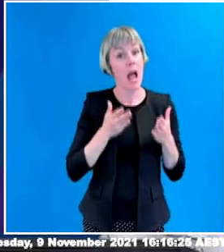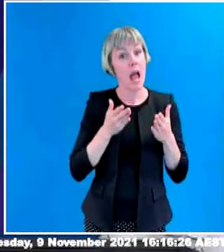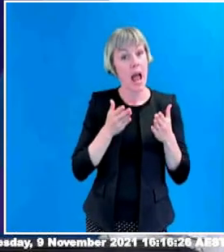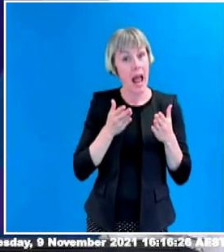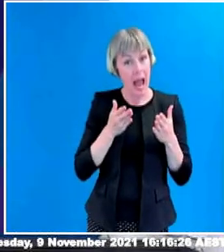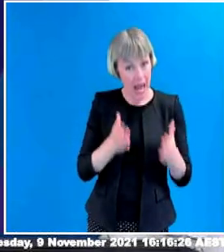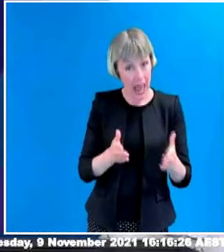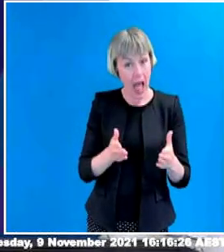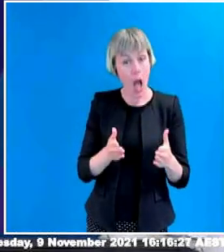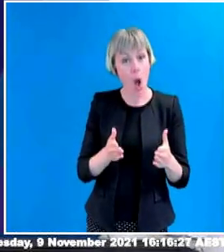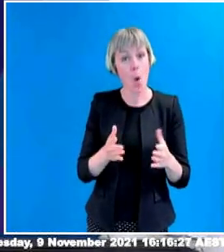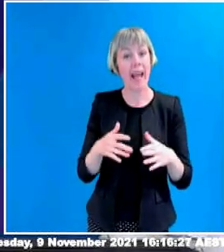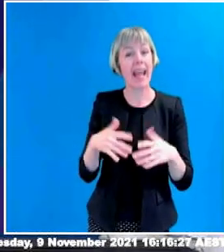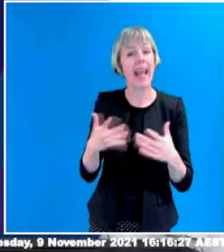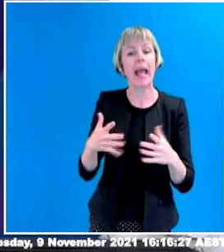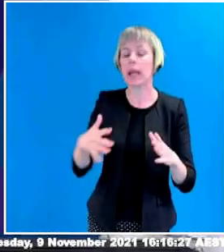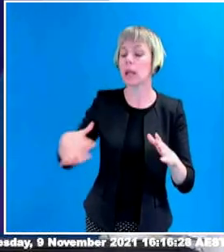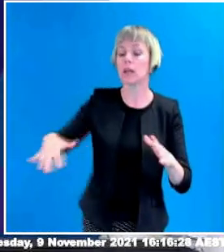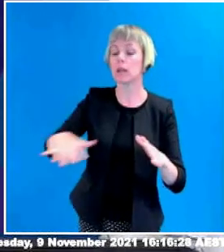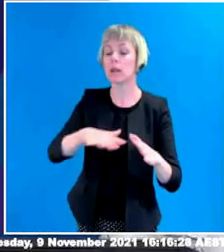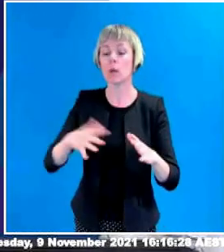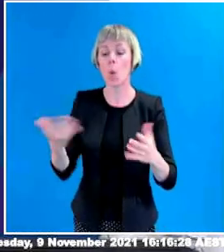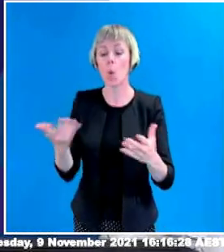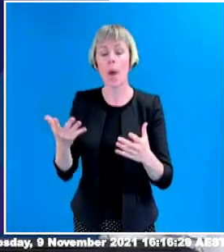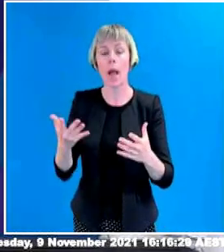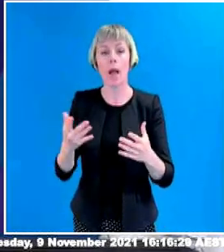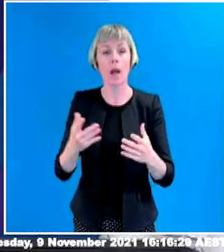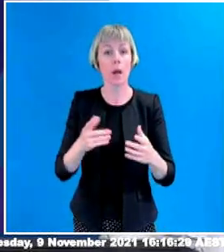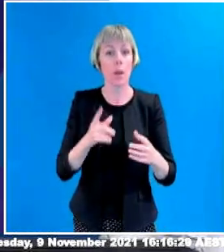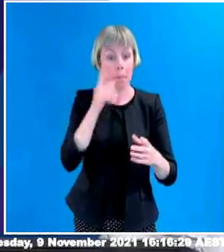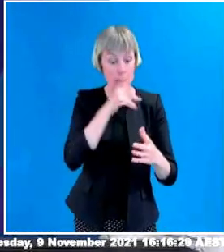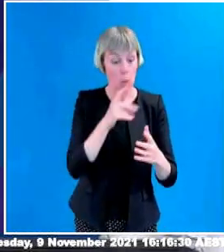disabled people from non-disabled people.